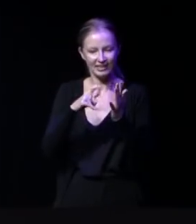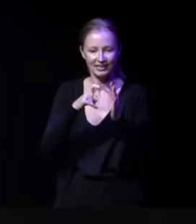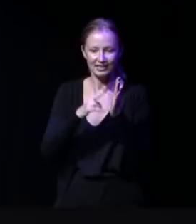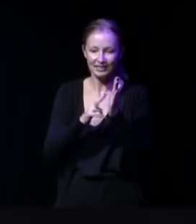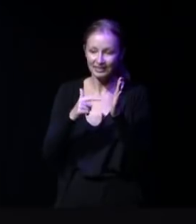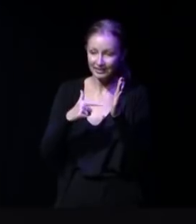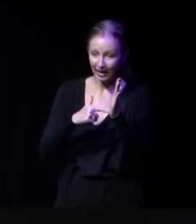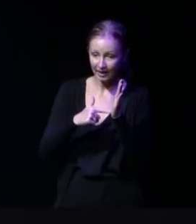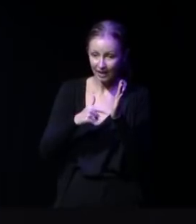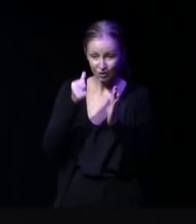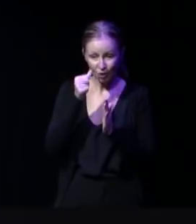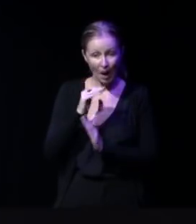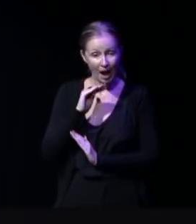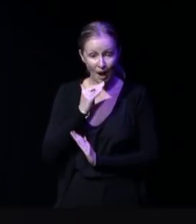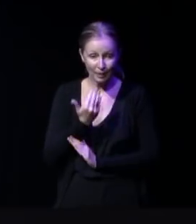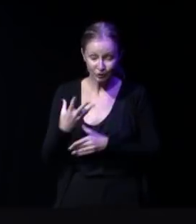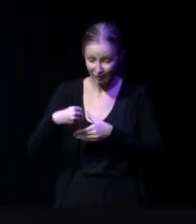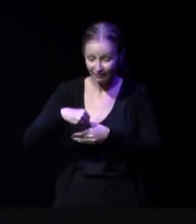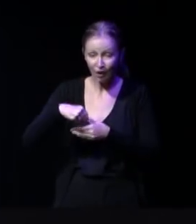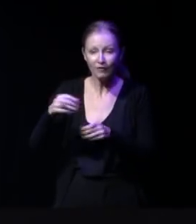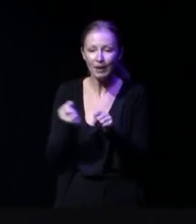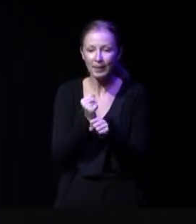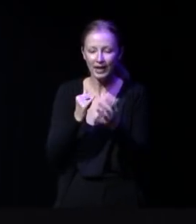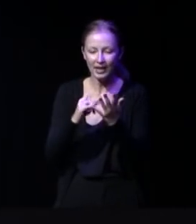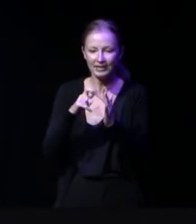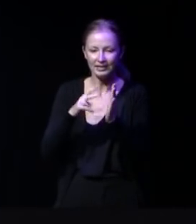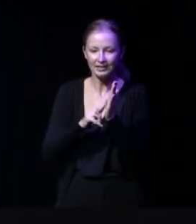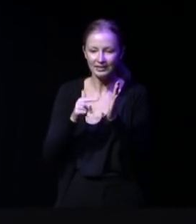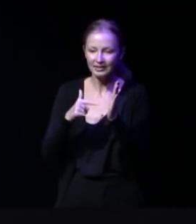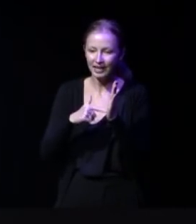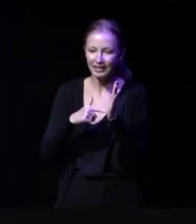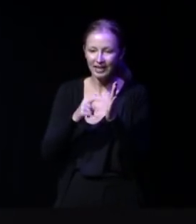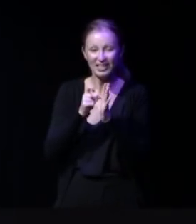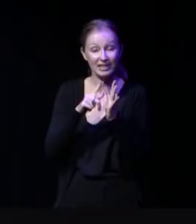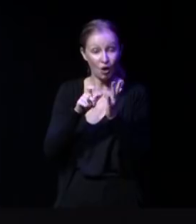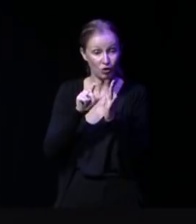of a deodorant, for instance? And how the people who are making those scents